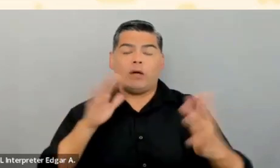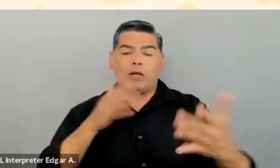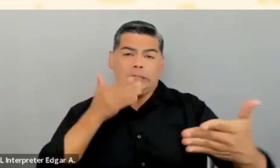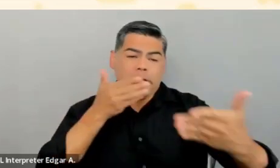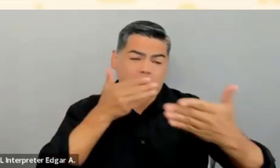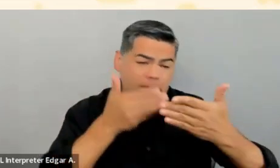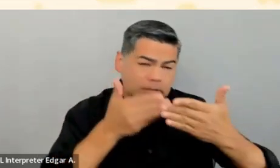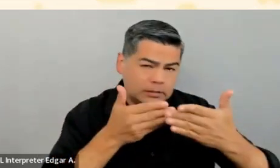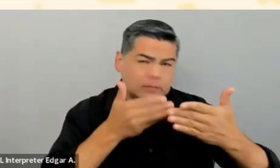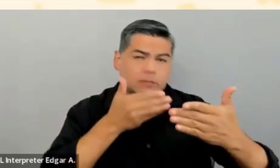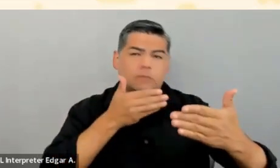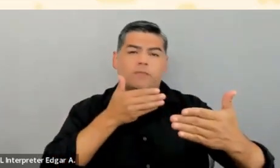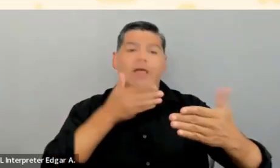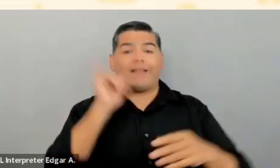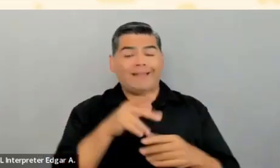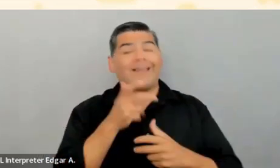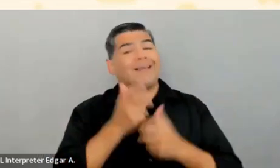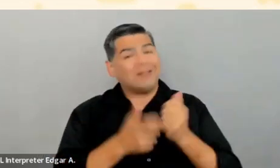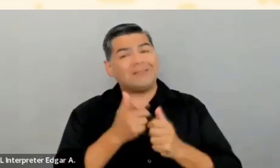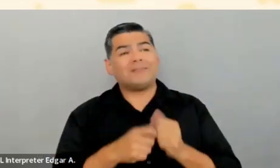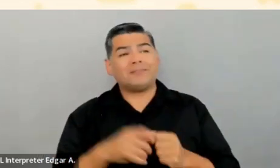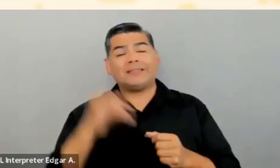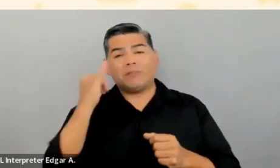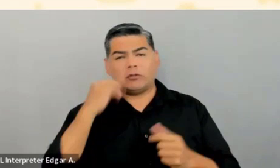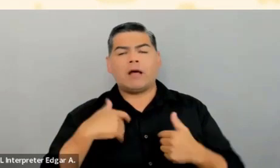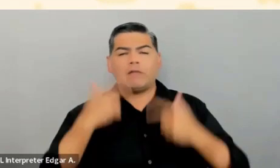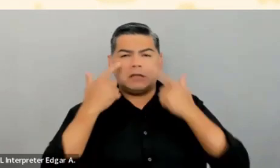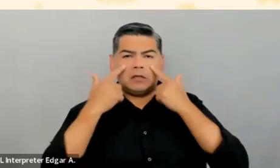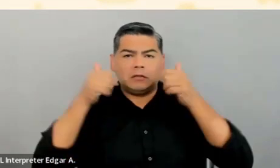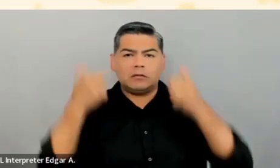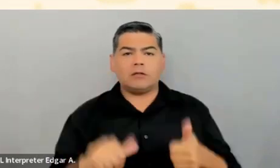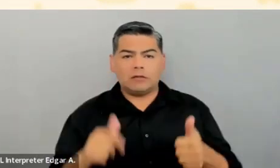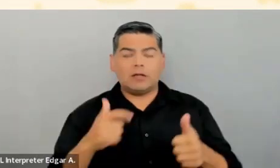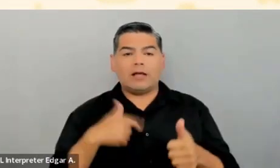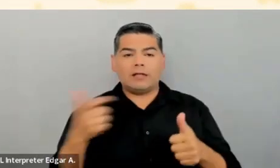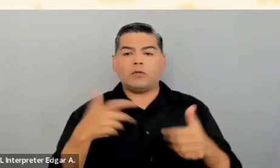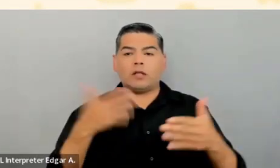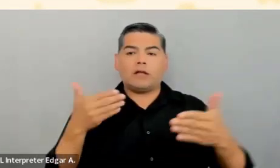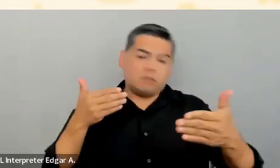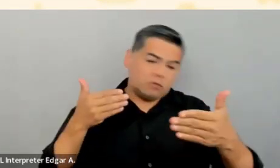This is a problem for people with poor vision as some of them do a ton of zooming.